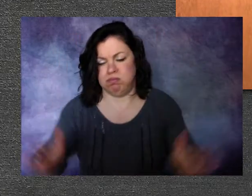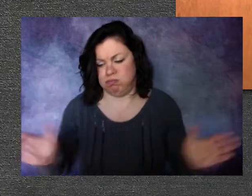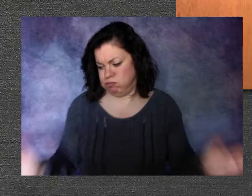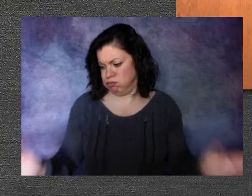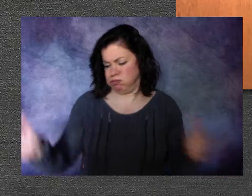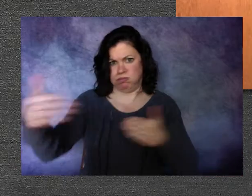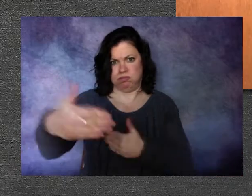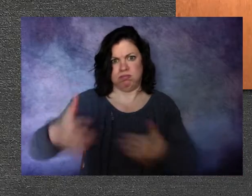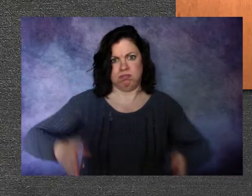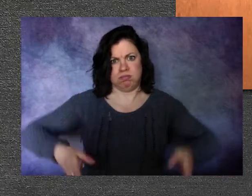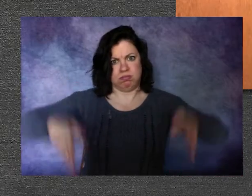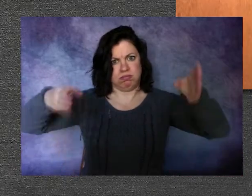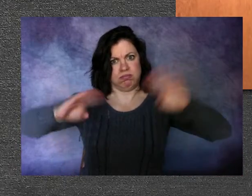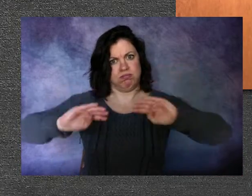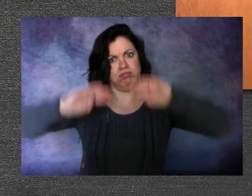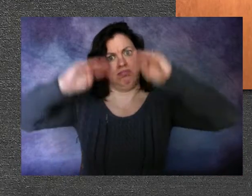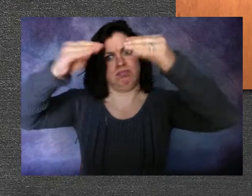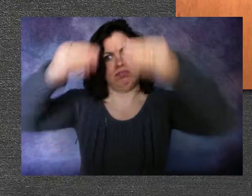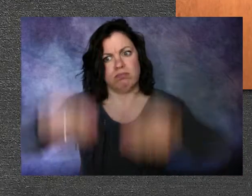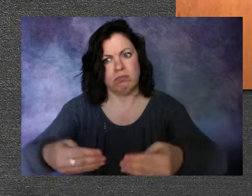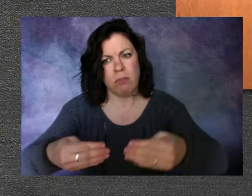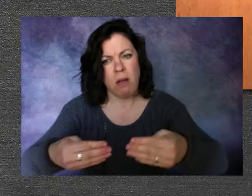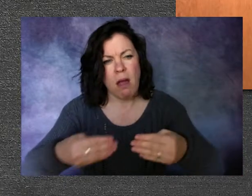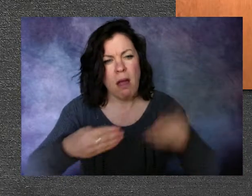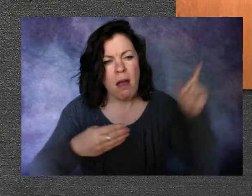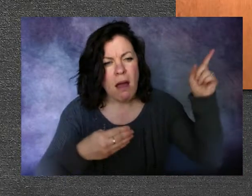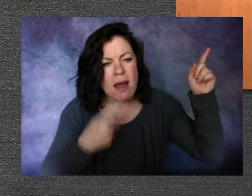It's a box and it has some letters on it, too.